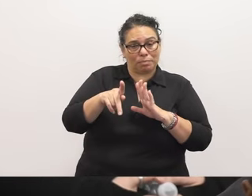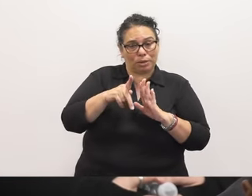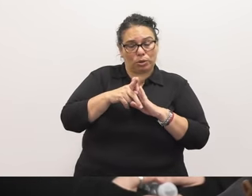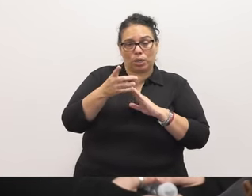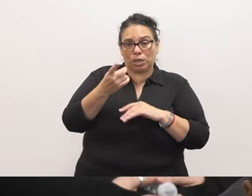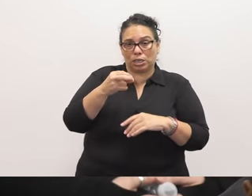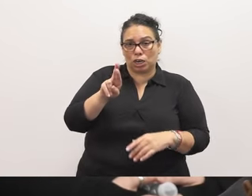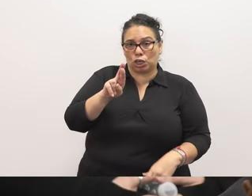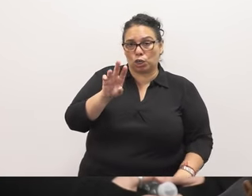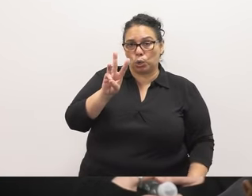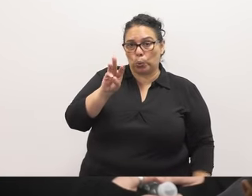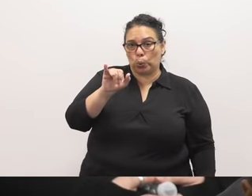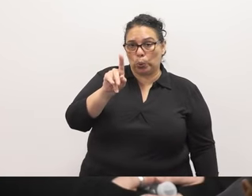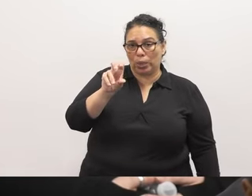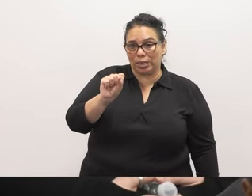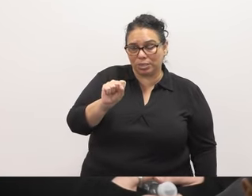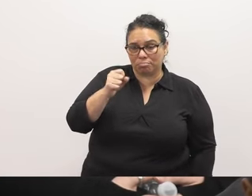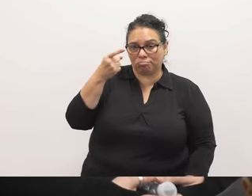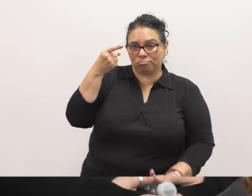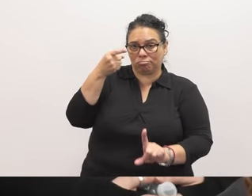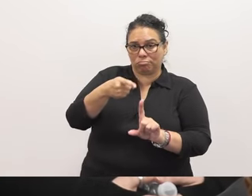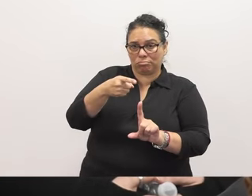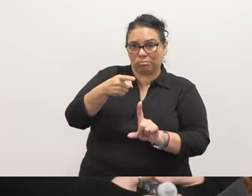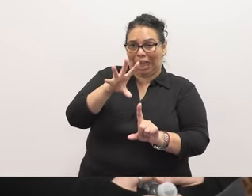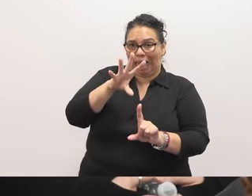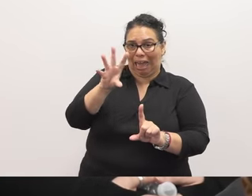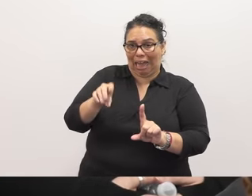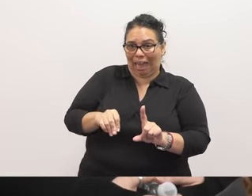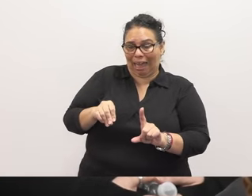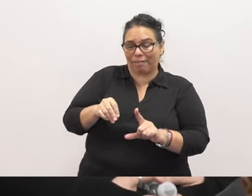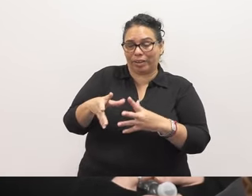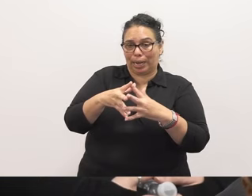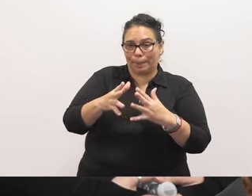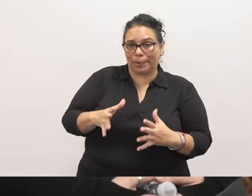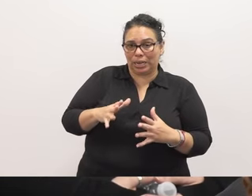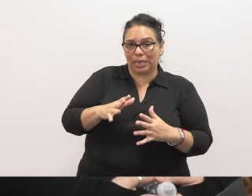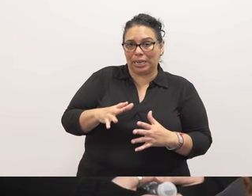specifically targeted African American males, ninth and 10th grade, a couple of juniors.